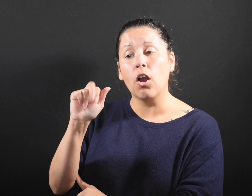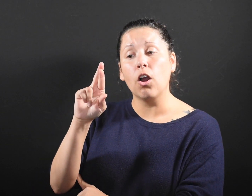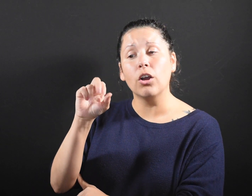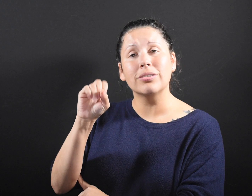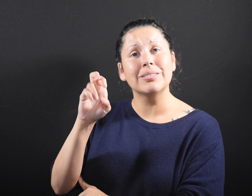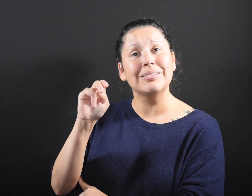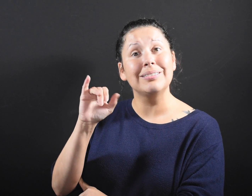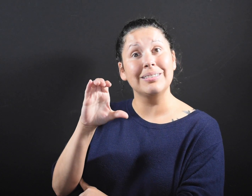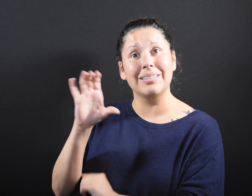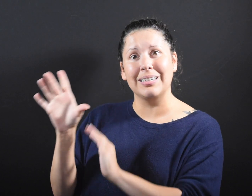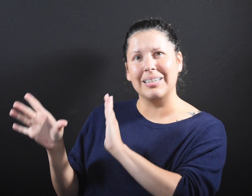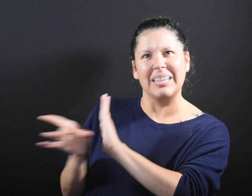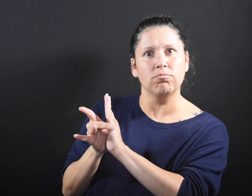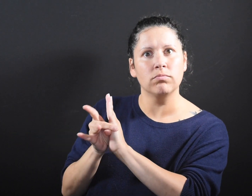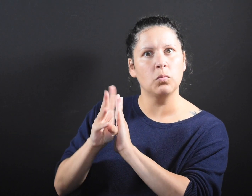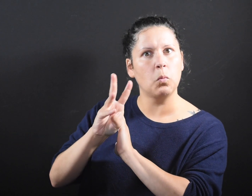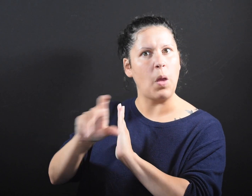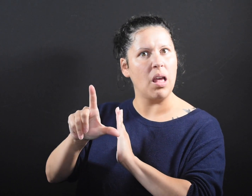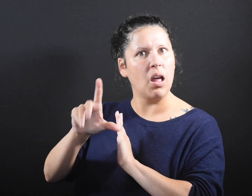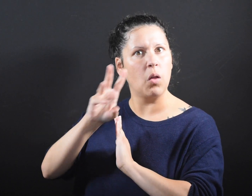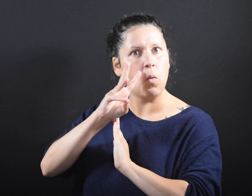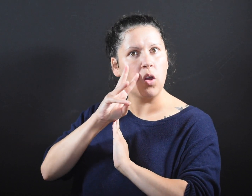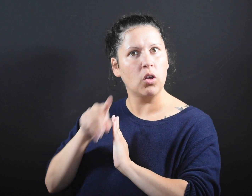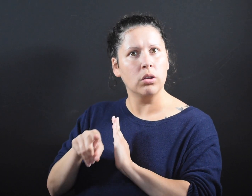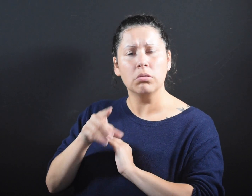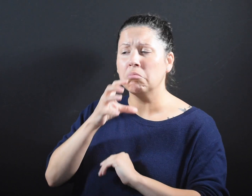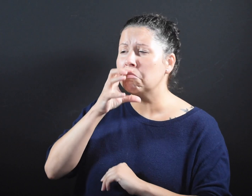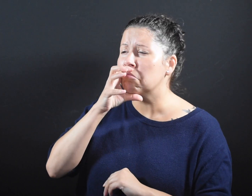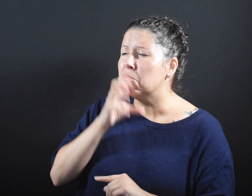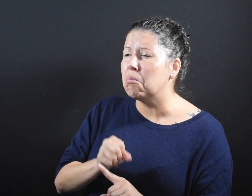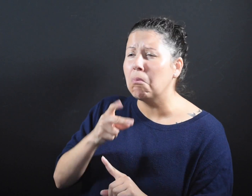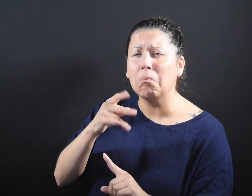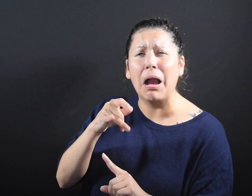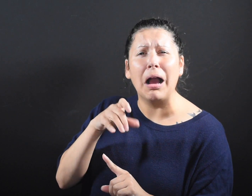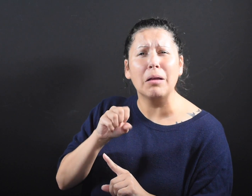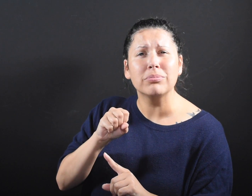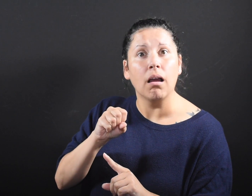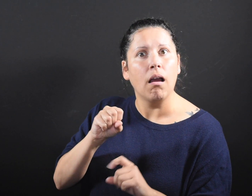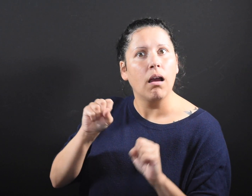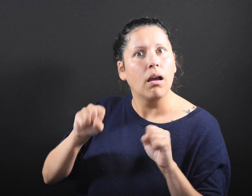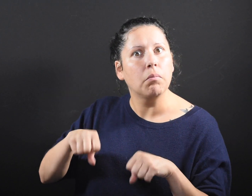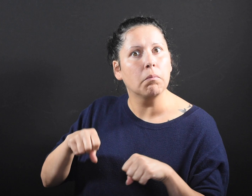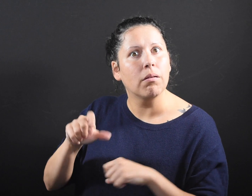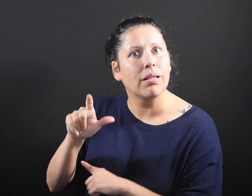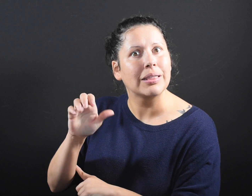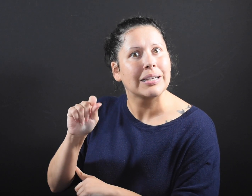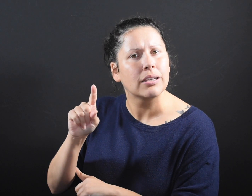well water, and older pipes may contain lead. You can contact your local health department